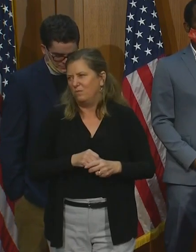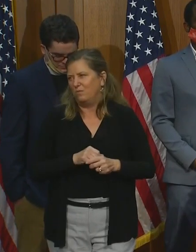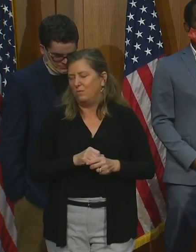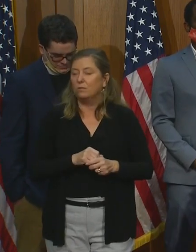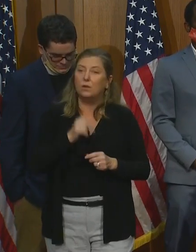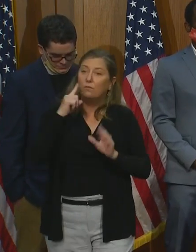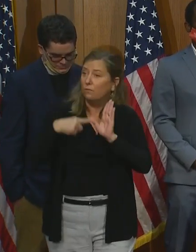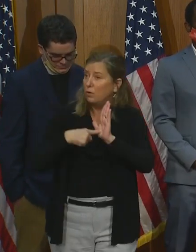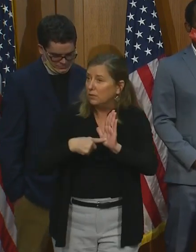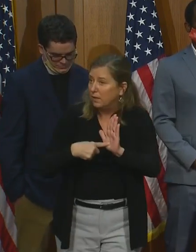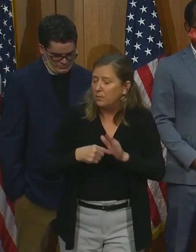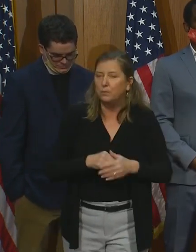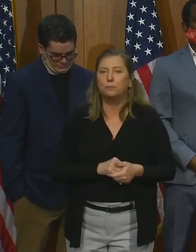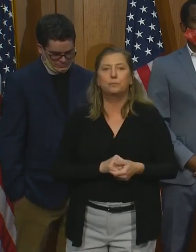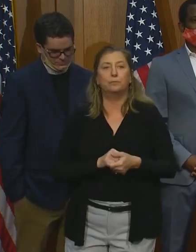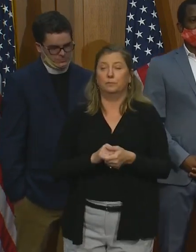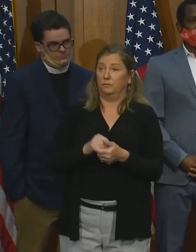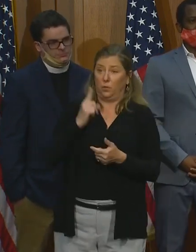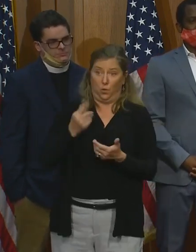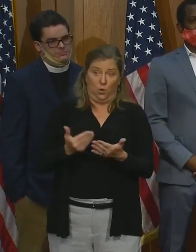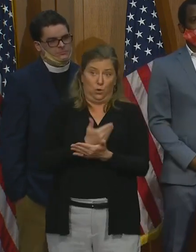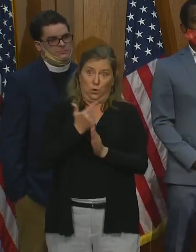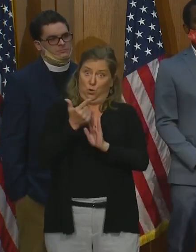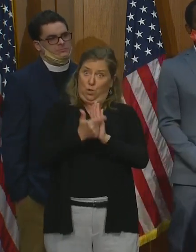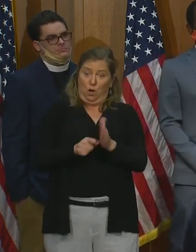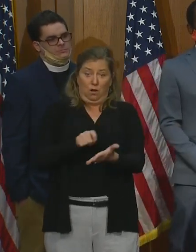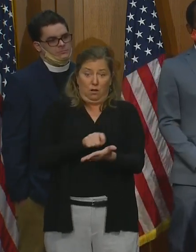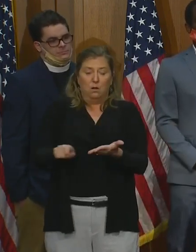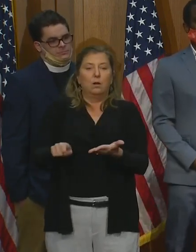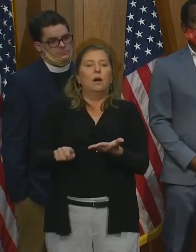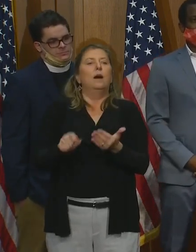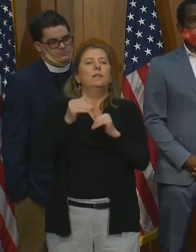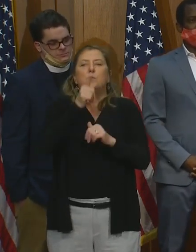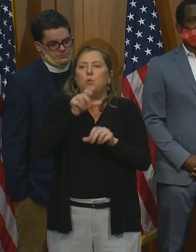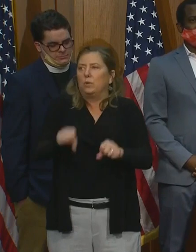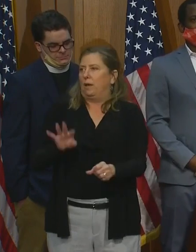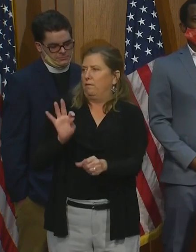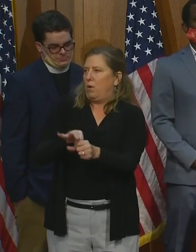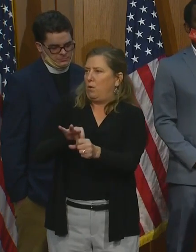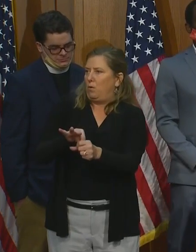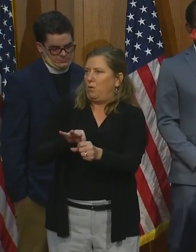CAMPAIGN. HERE'S JUST ONE